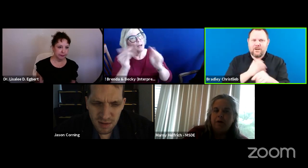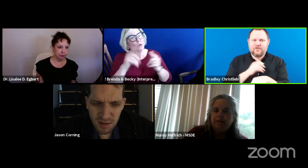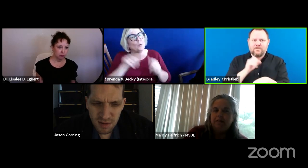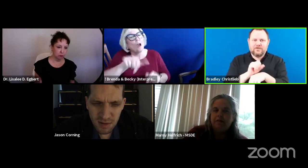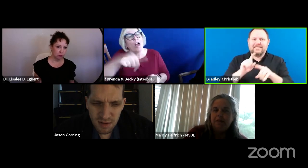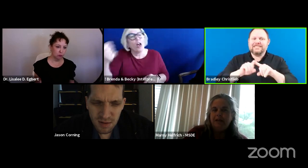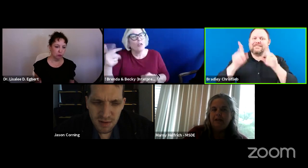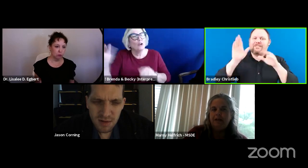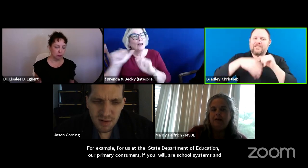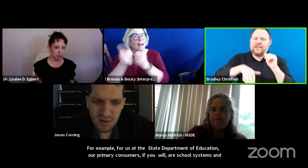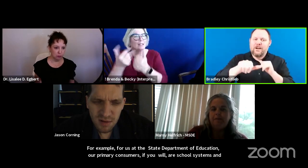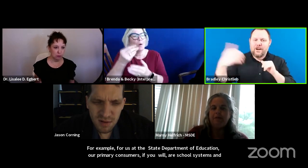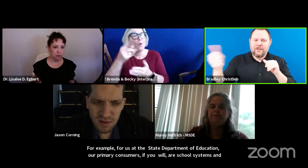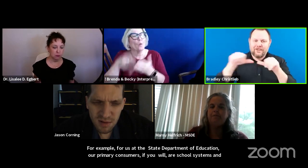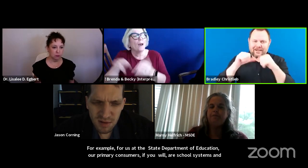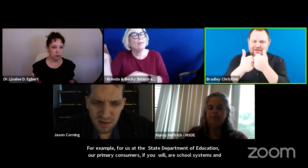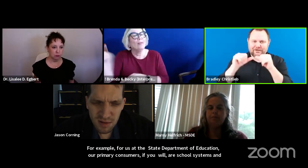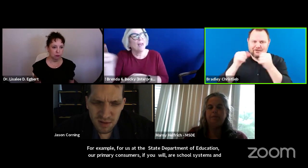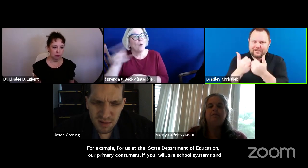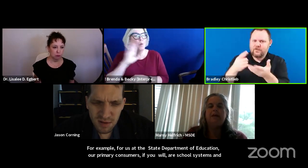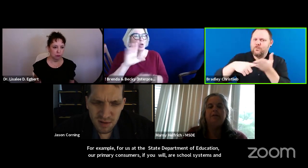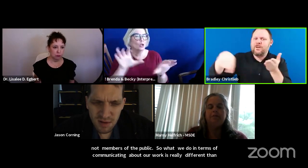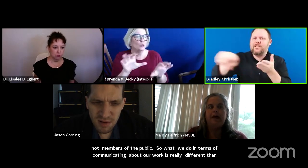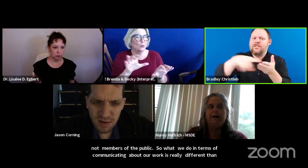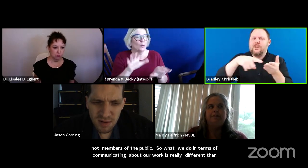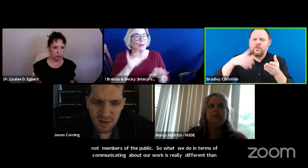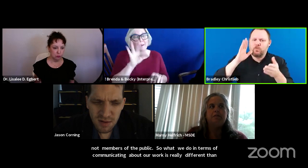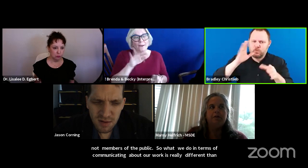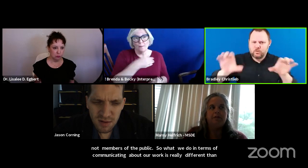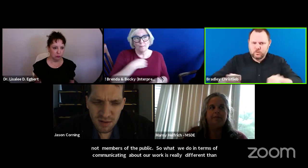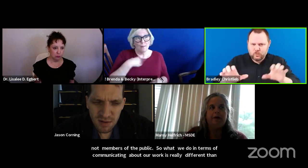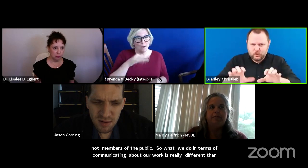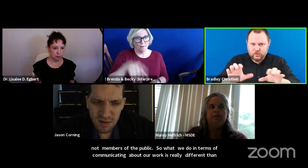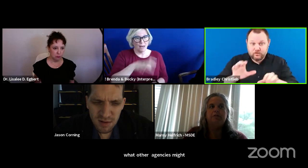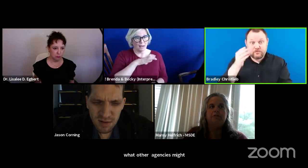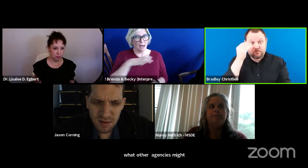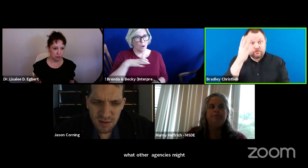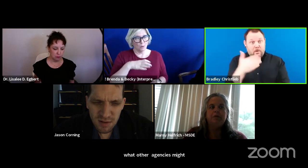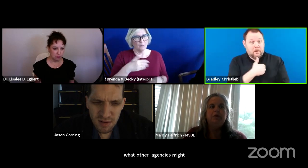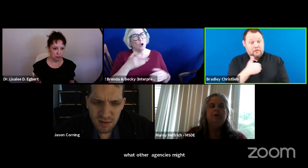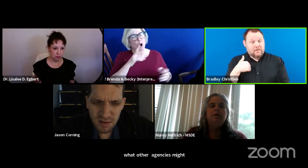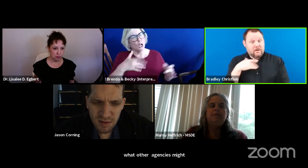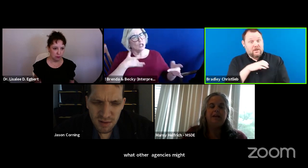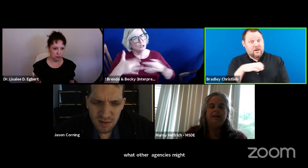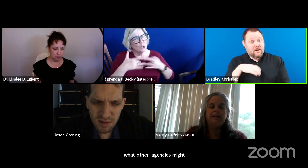So I think if people have, members of the council, have concerns about certain state